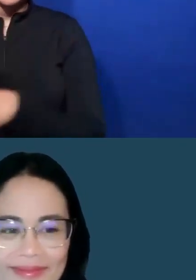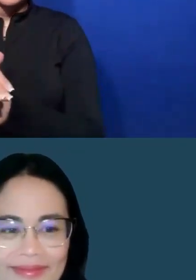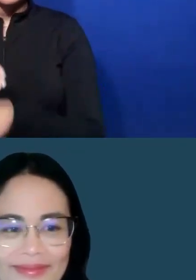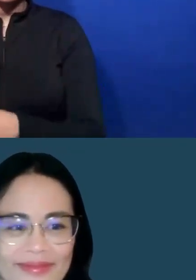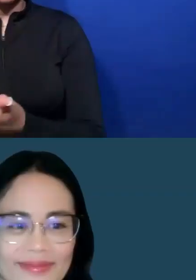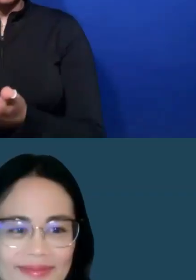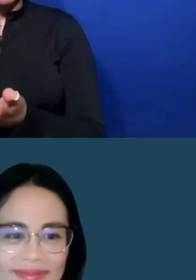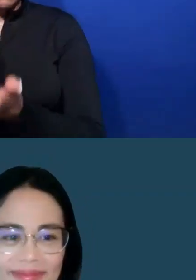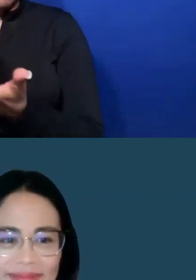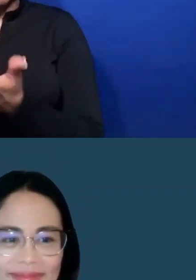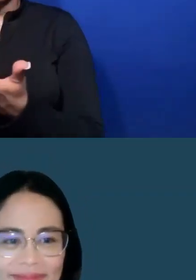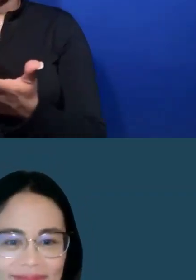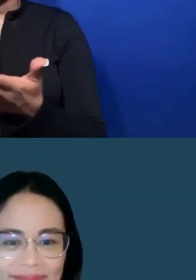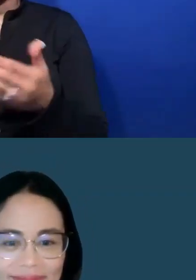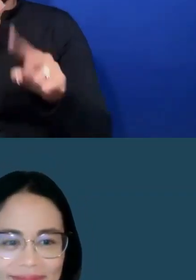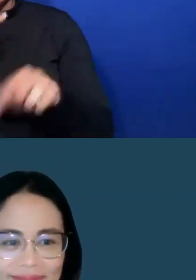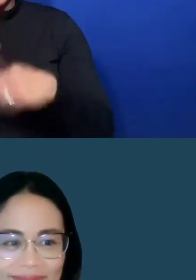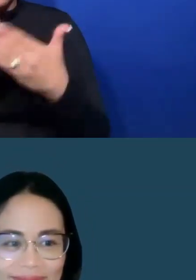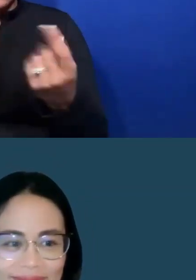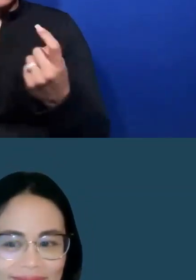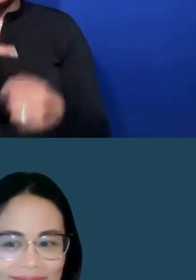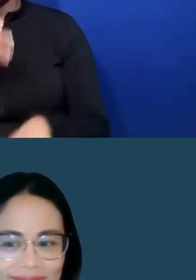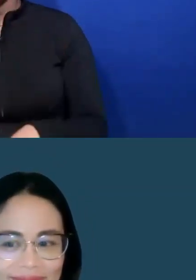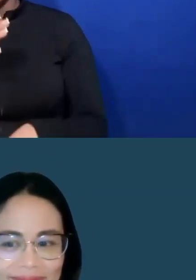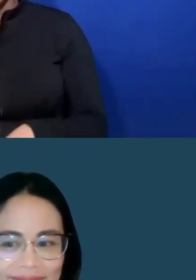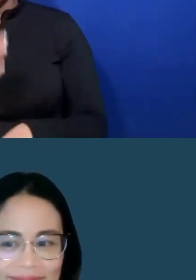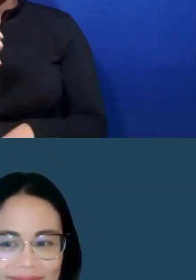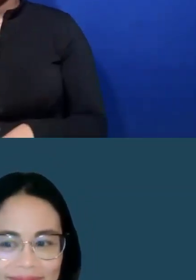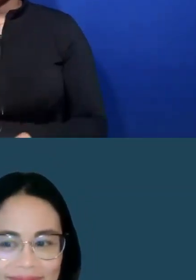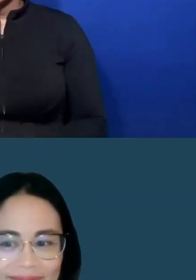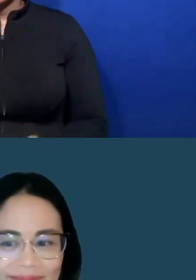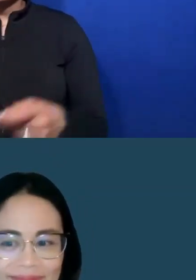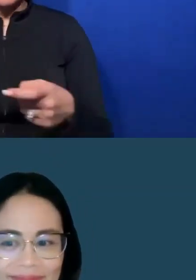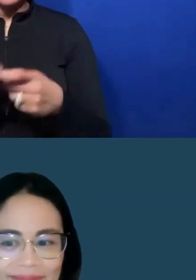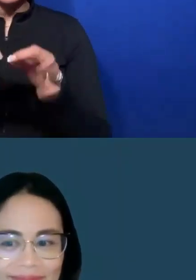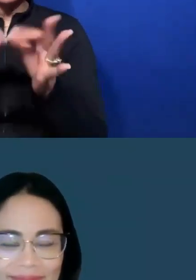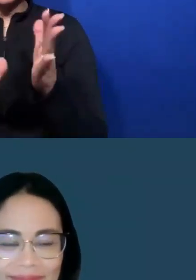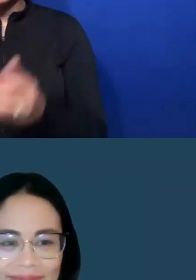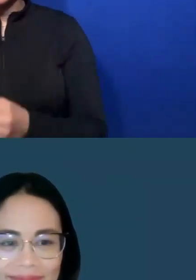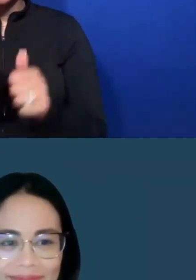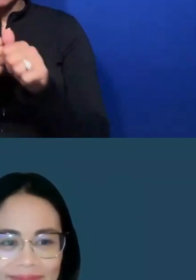Thank you to our ASL and Spanish interpreters. And we will follow up with slides and links